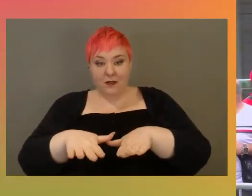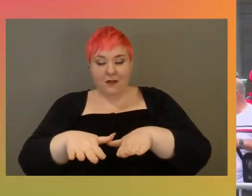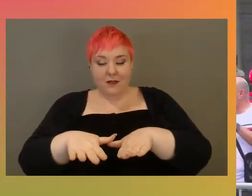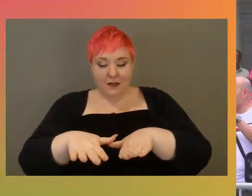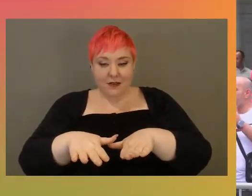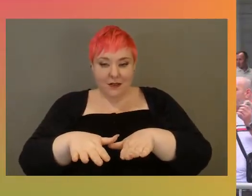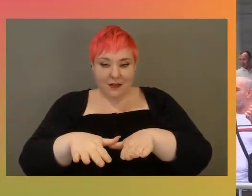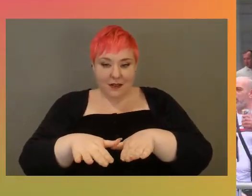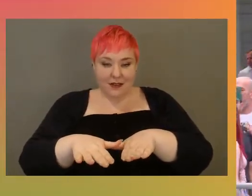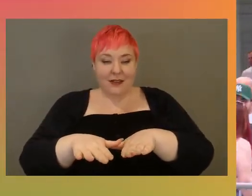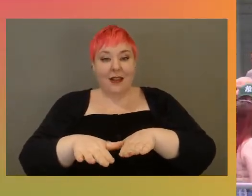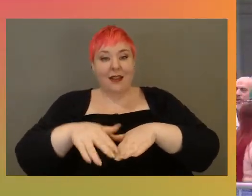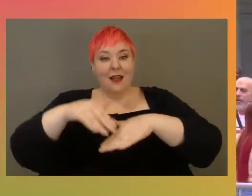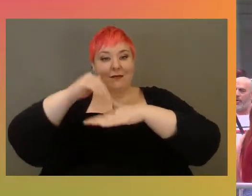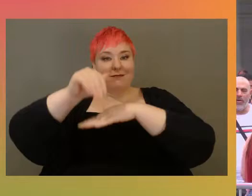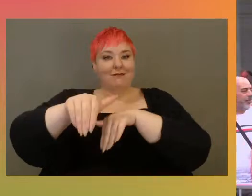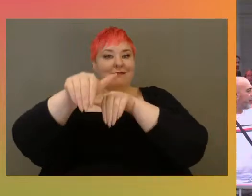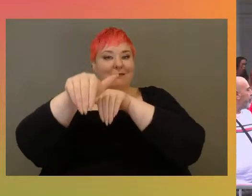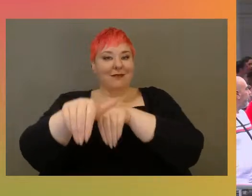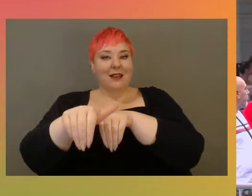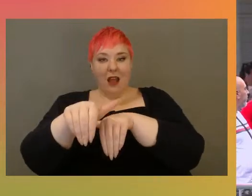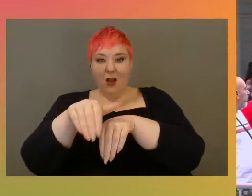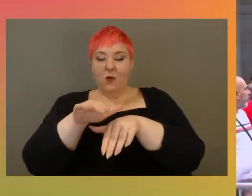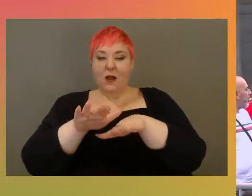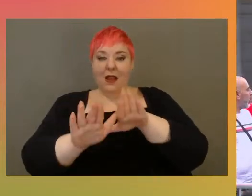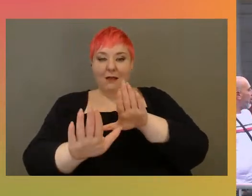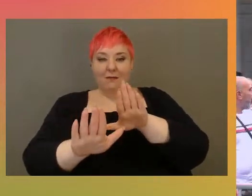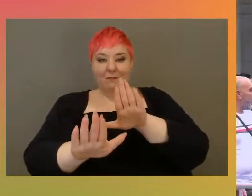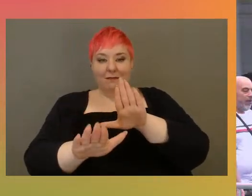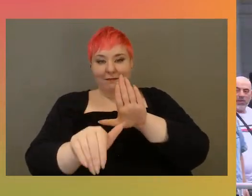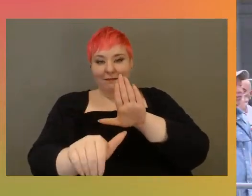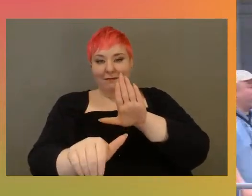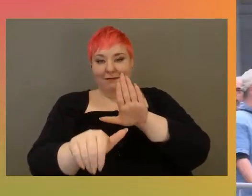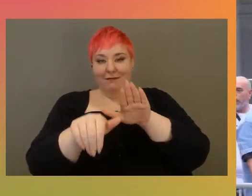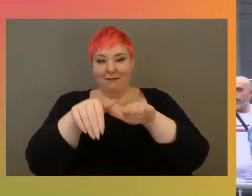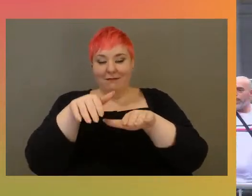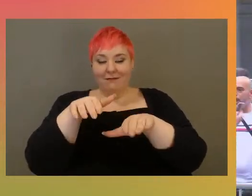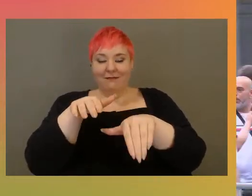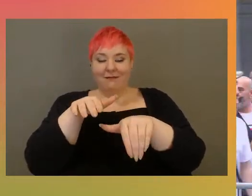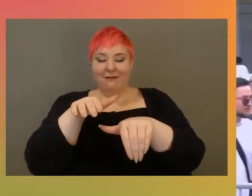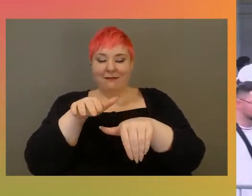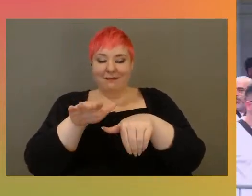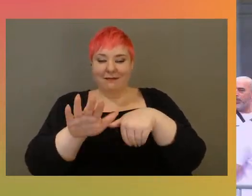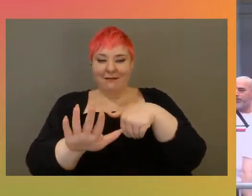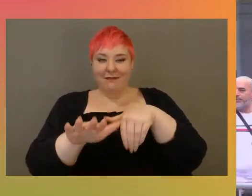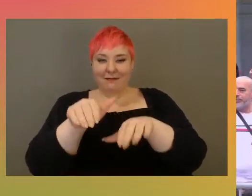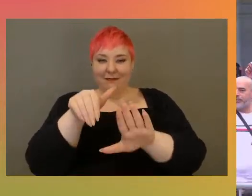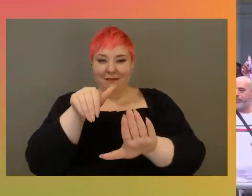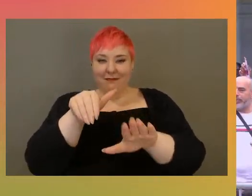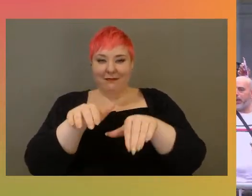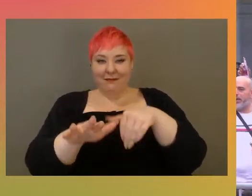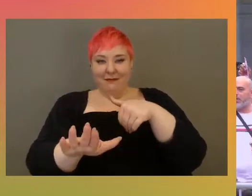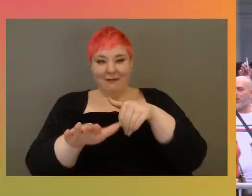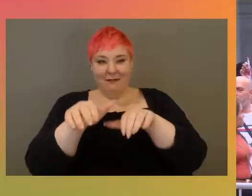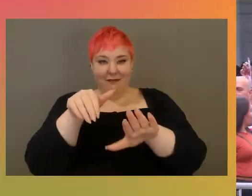TALK YOUR TOES UNDERNEATH, DOWNWARD FACING DOG.